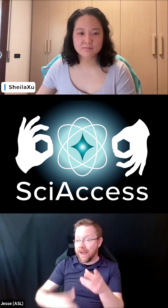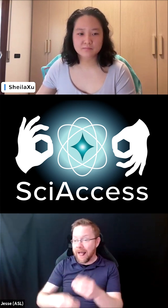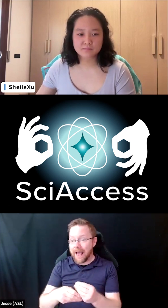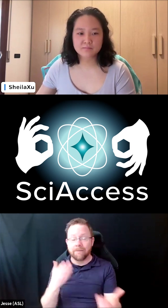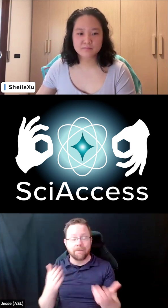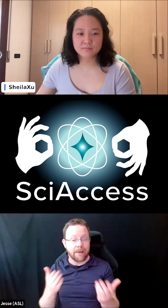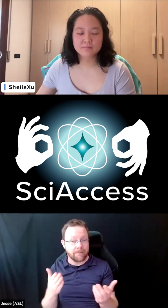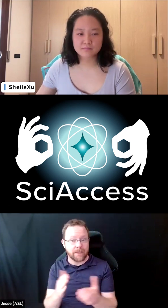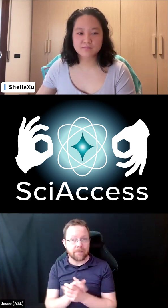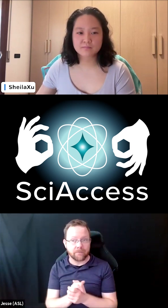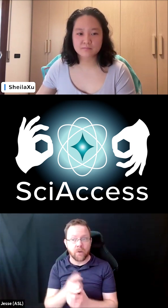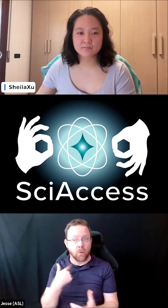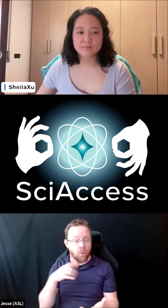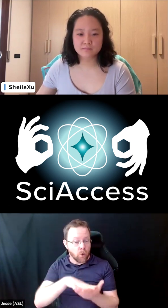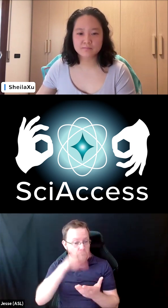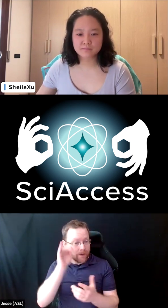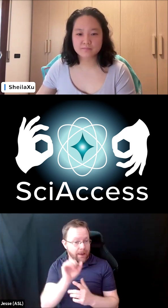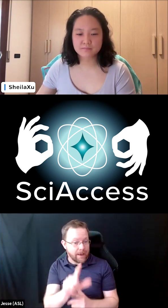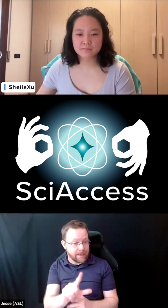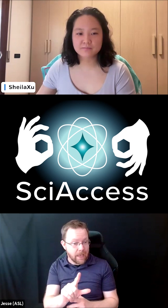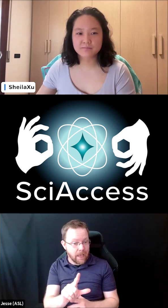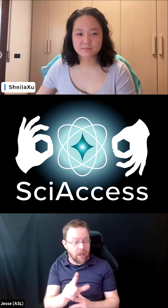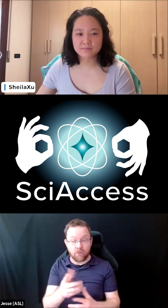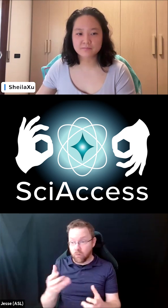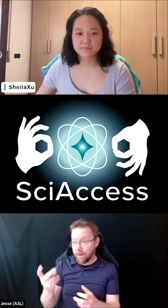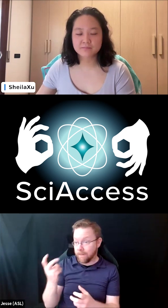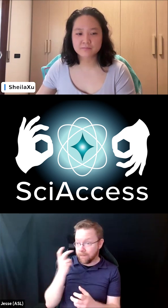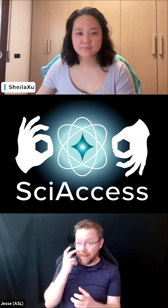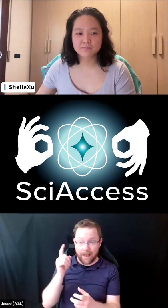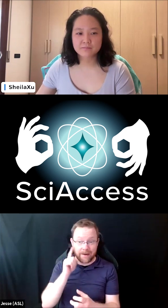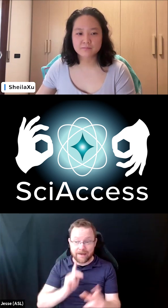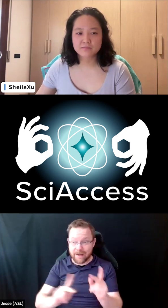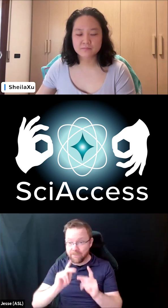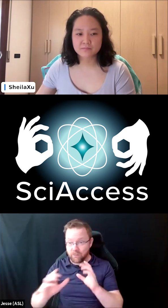folks to communicate we should consider like protactile in